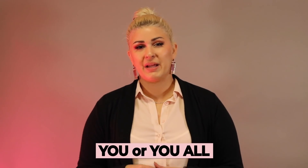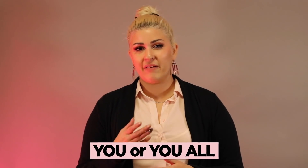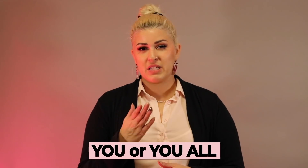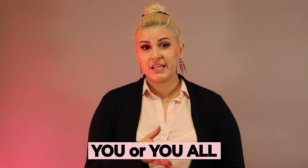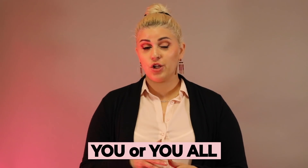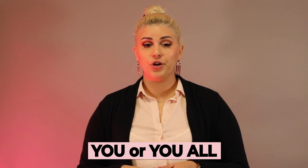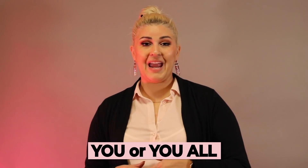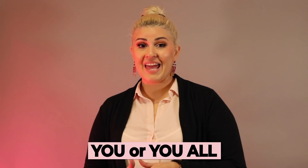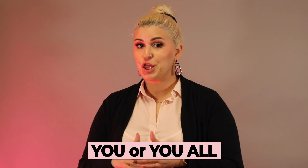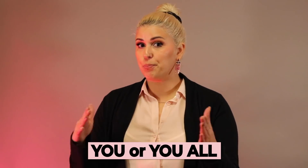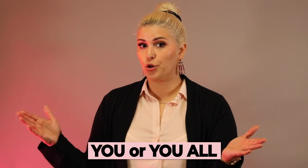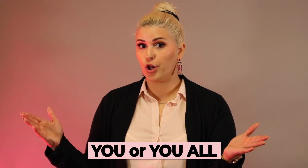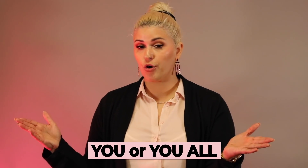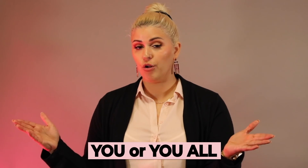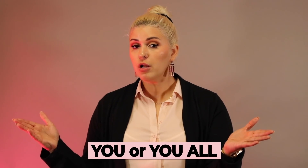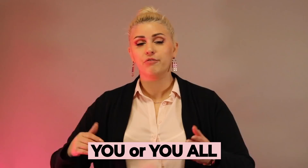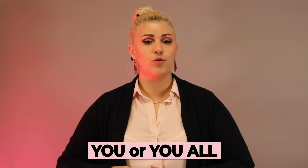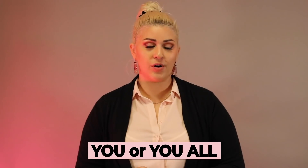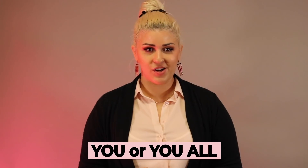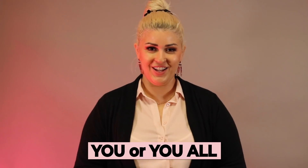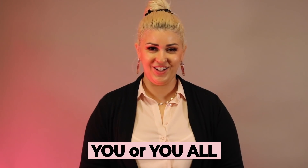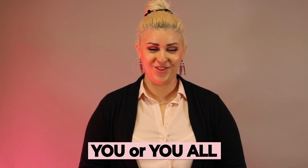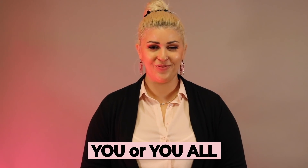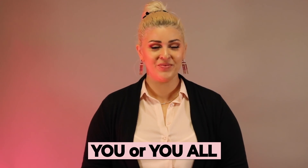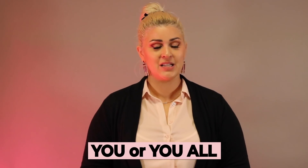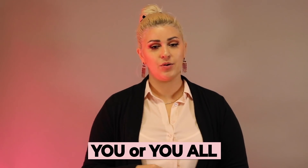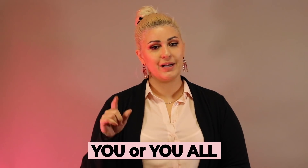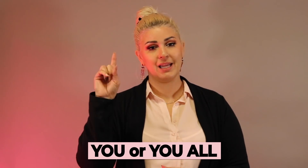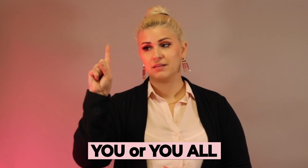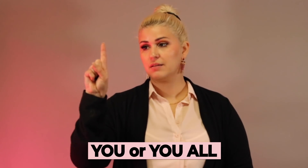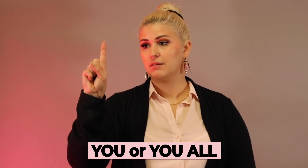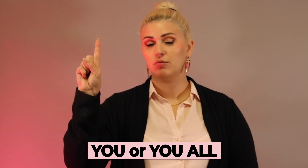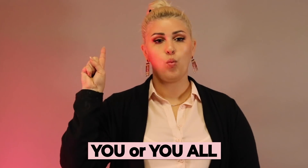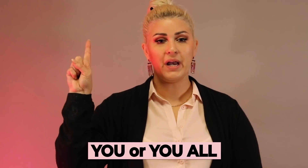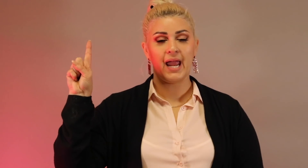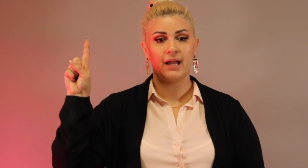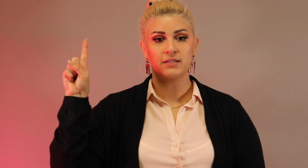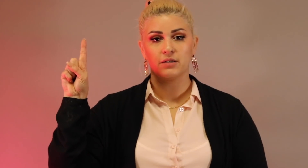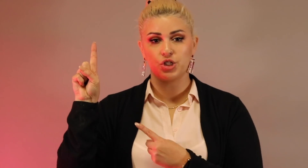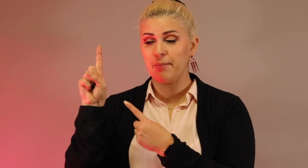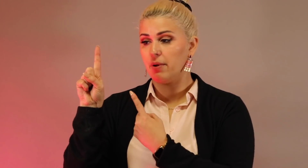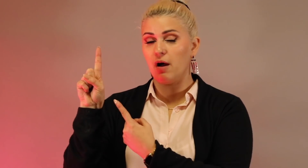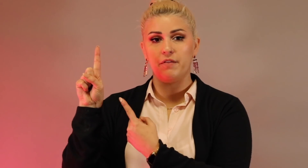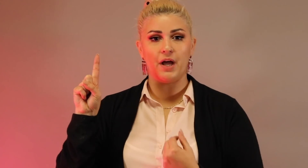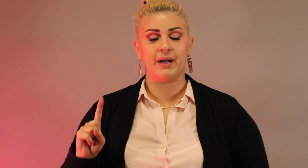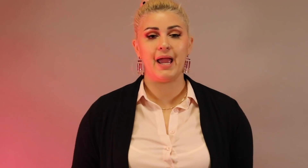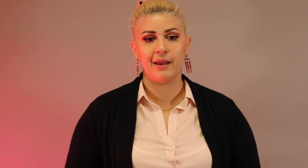I'm gonna give you the singular and the plural for you. So again, one hand shape of the dominant hand